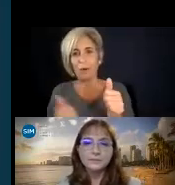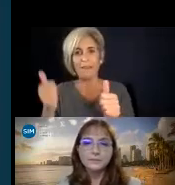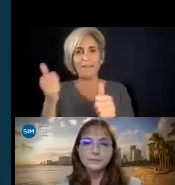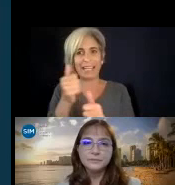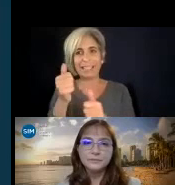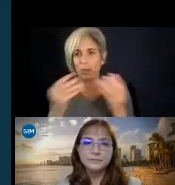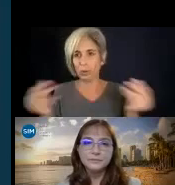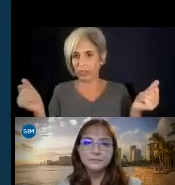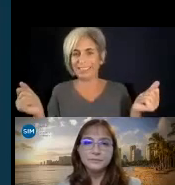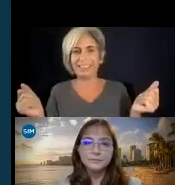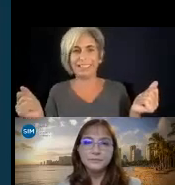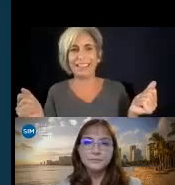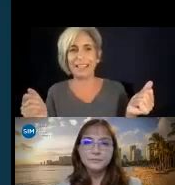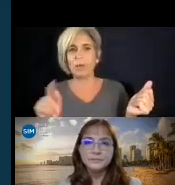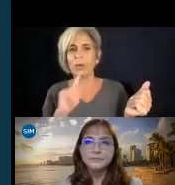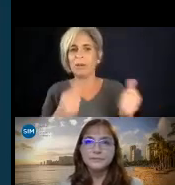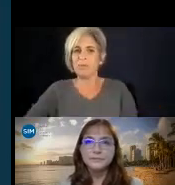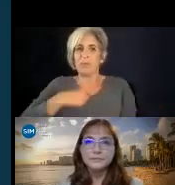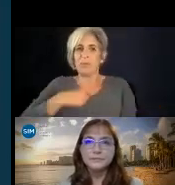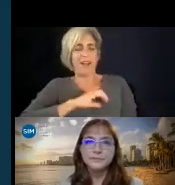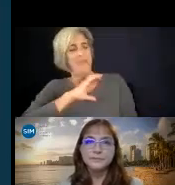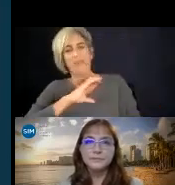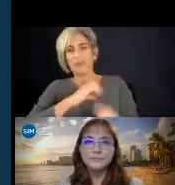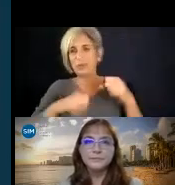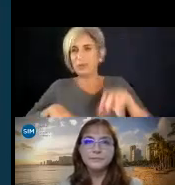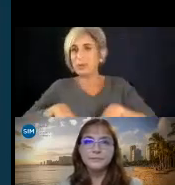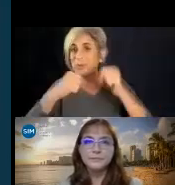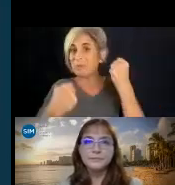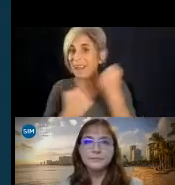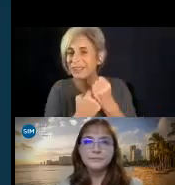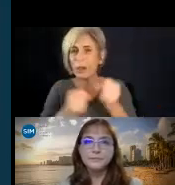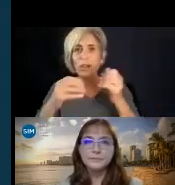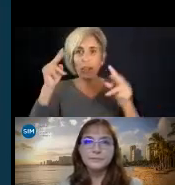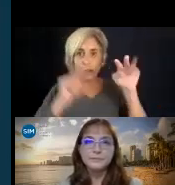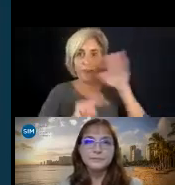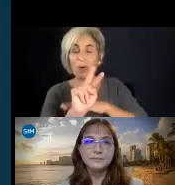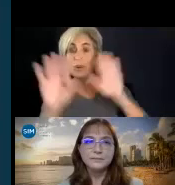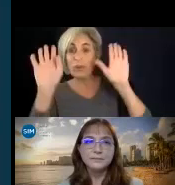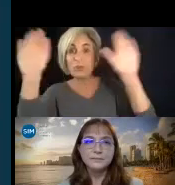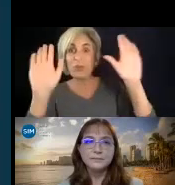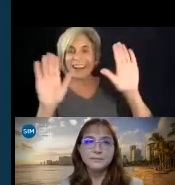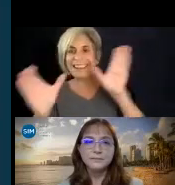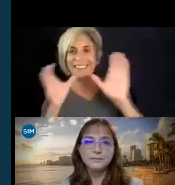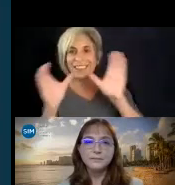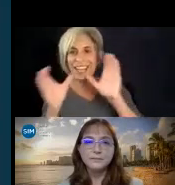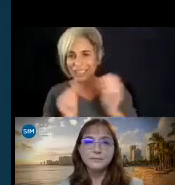We are proud to sponsor this evening sessions and we look forward to a great conversation with an all-star panel. For those of you that don't know